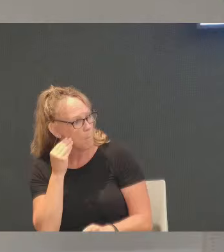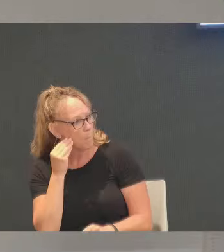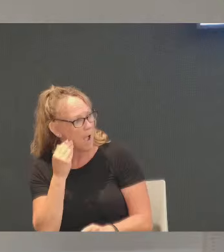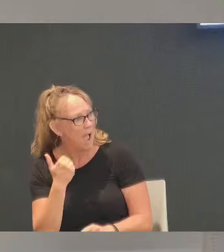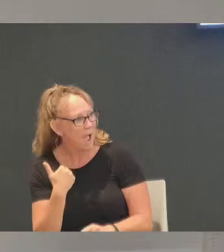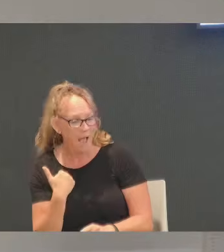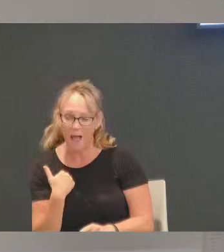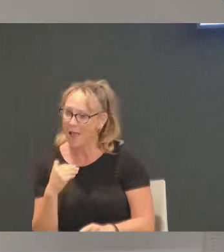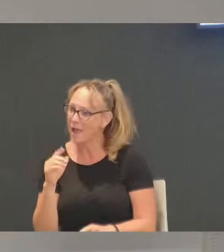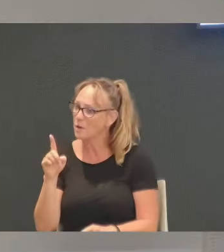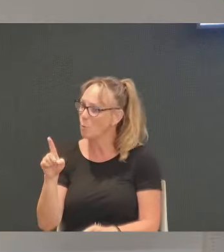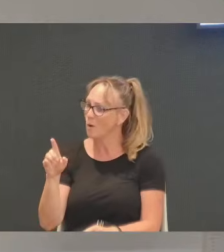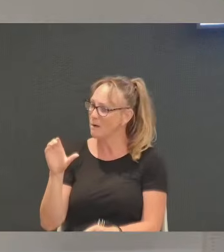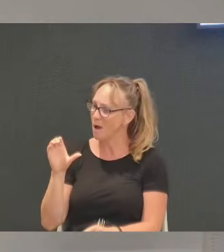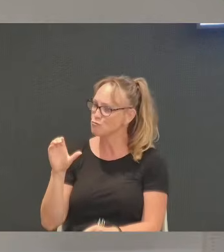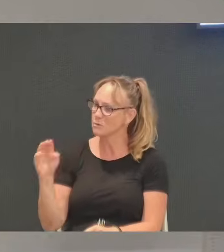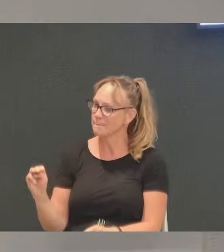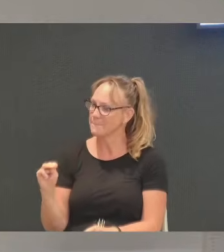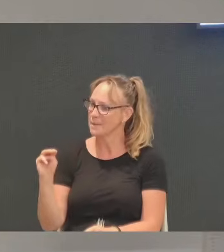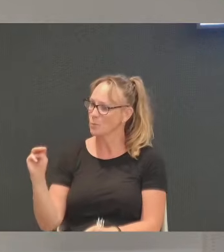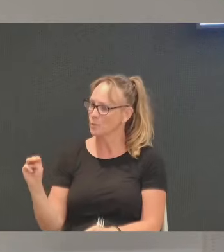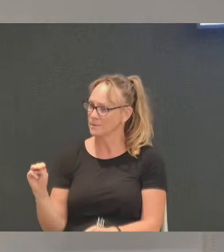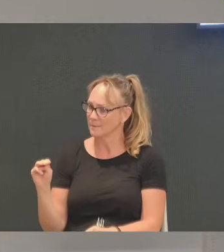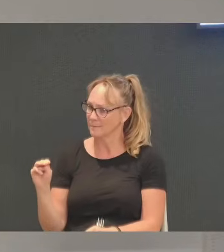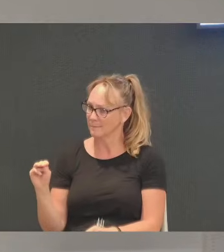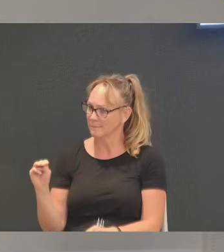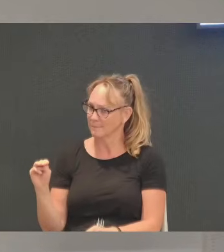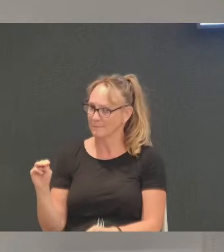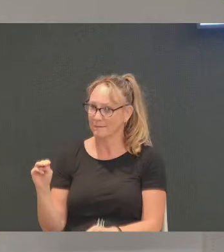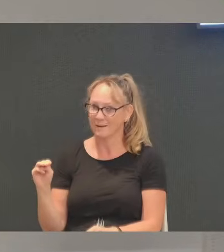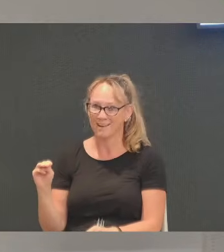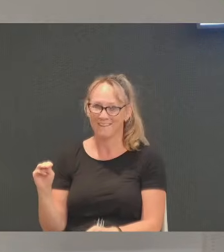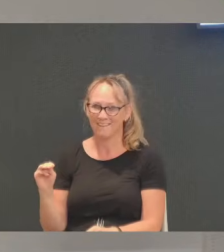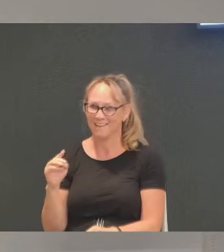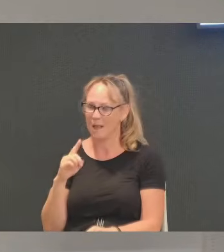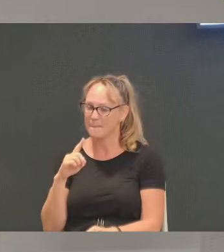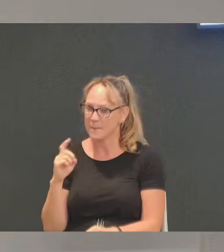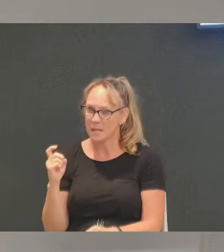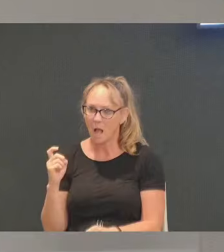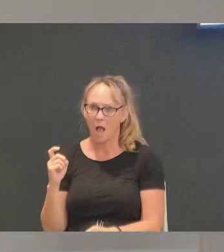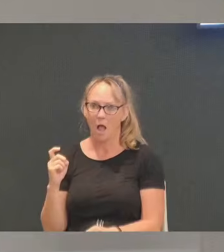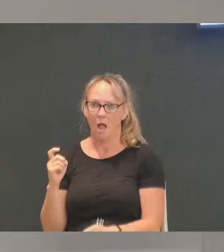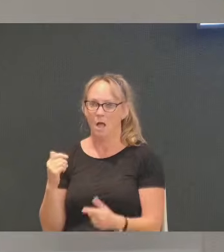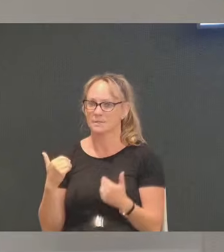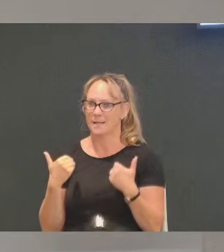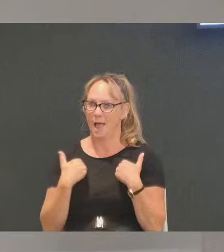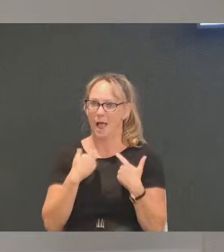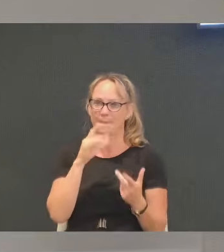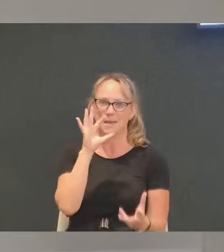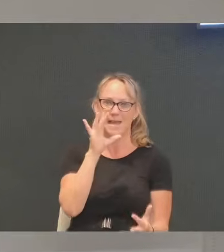million. Um, because I've been adding what we've been allocating, not that we spent. And so,